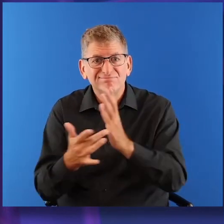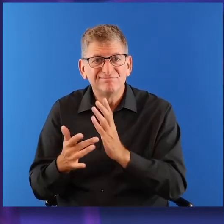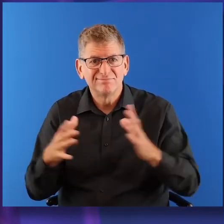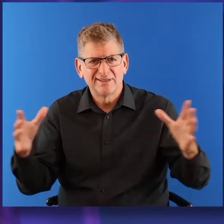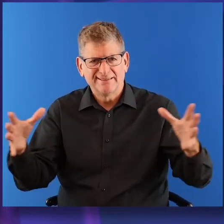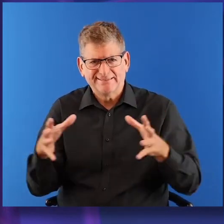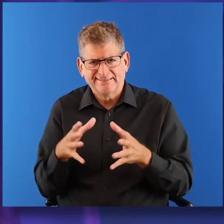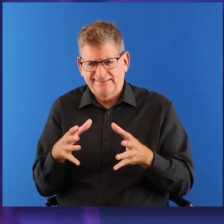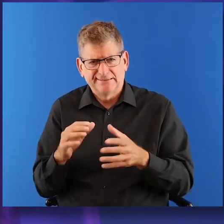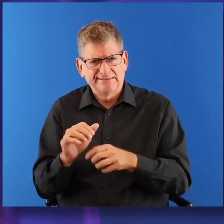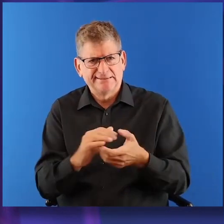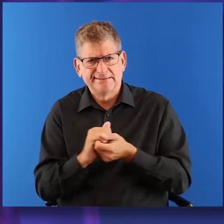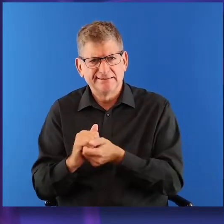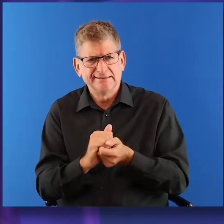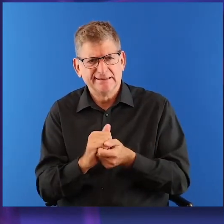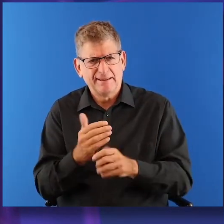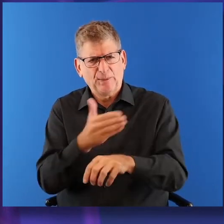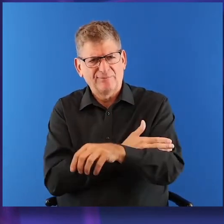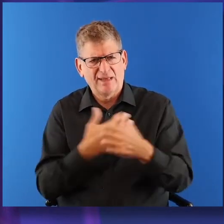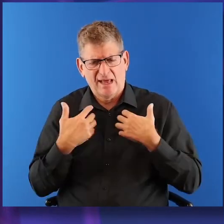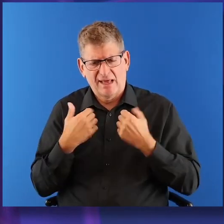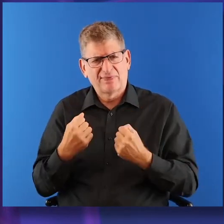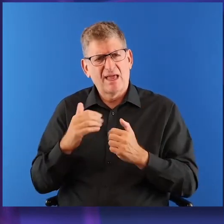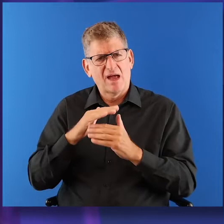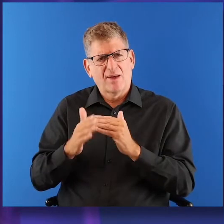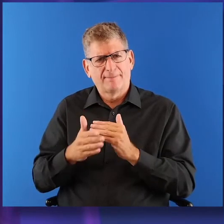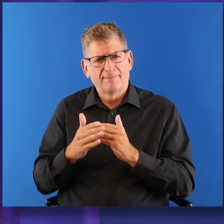create better experiences for patients and clinicians,